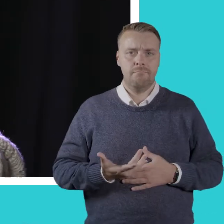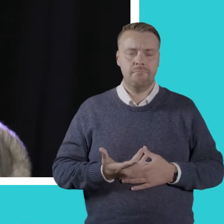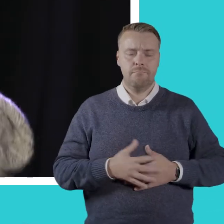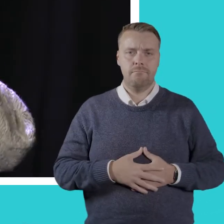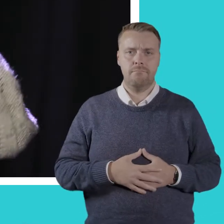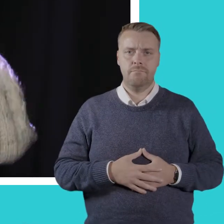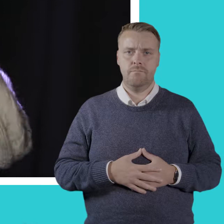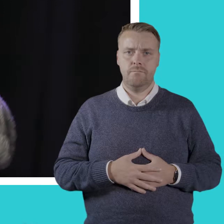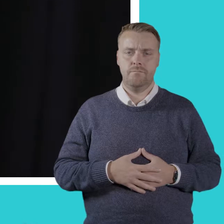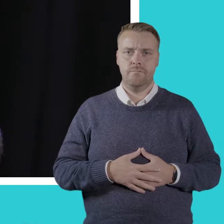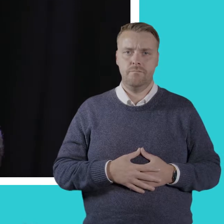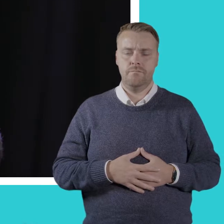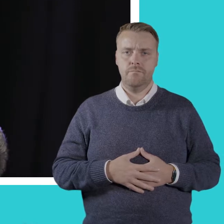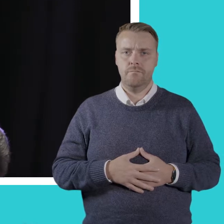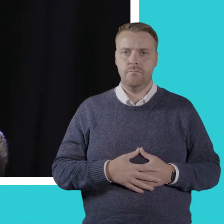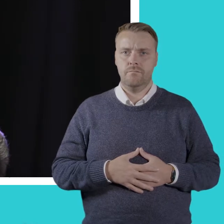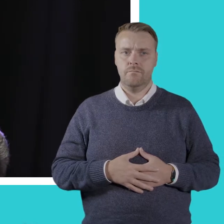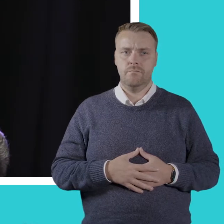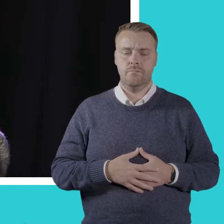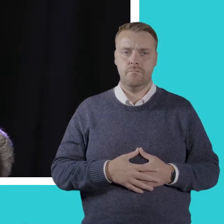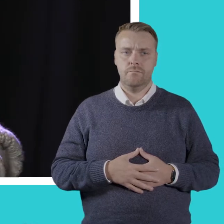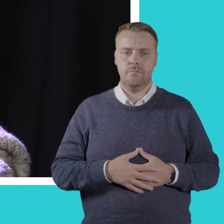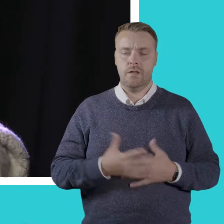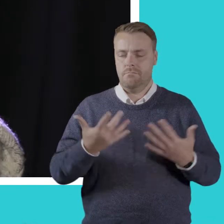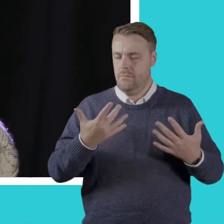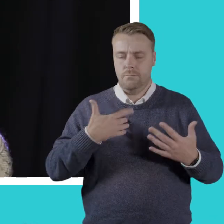and enriching professional relationships I've had have certainly been with other women. But kind of